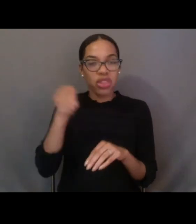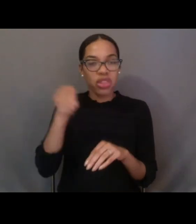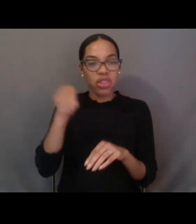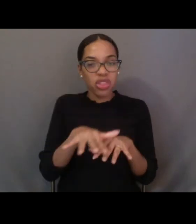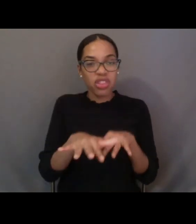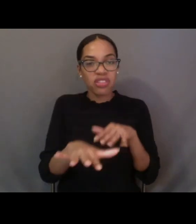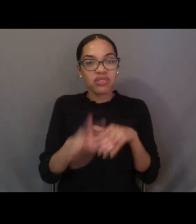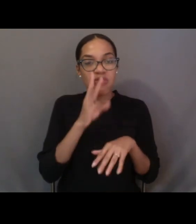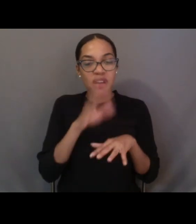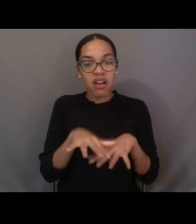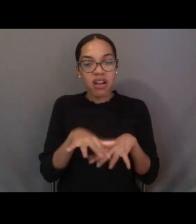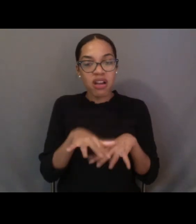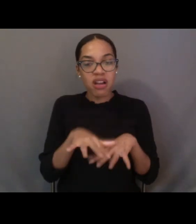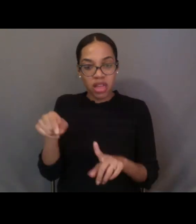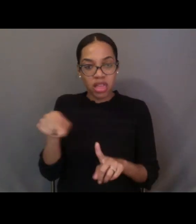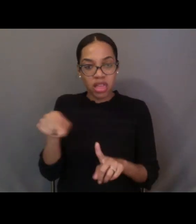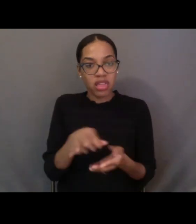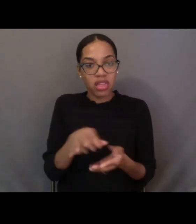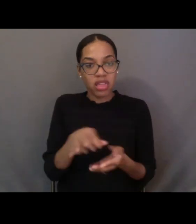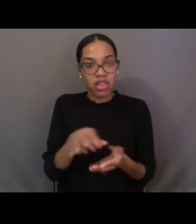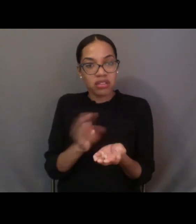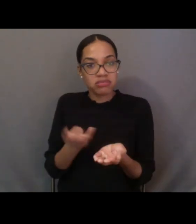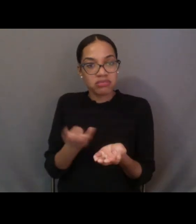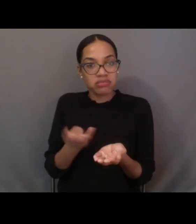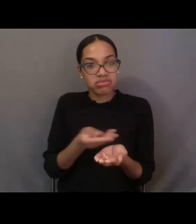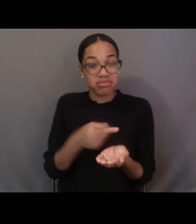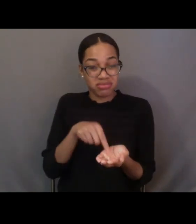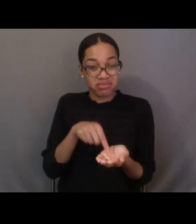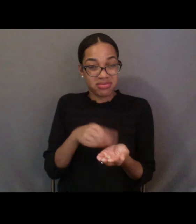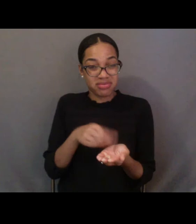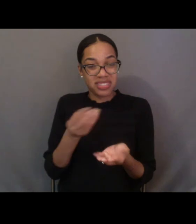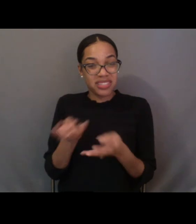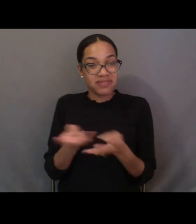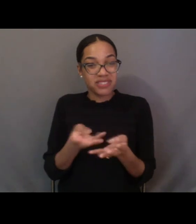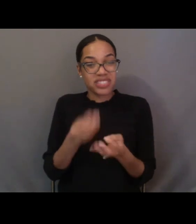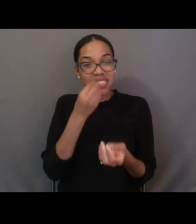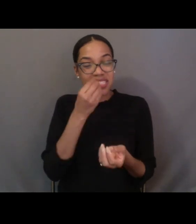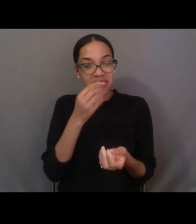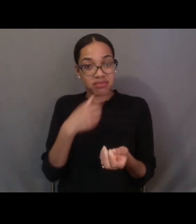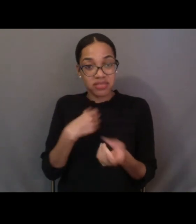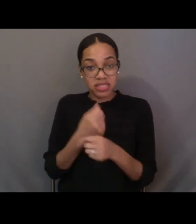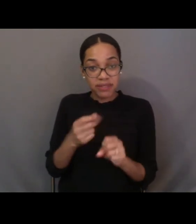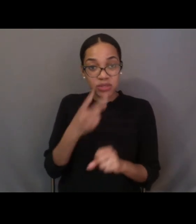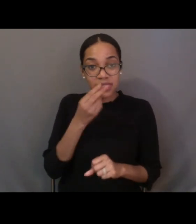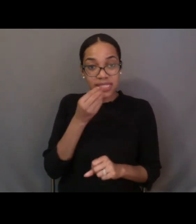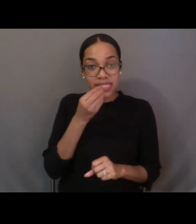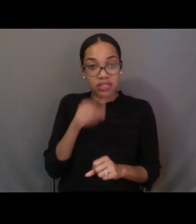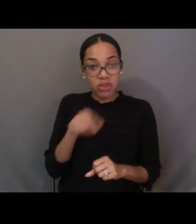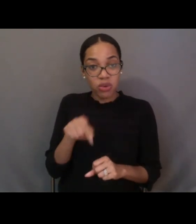is it safe to eat oysters if they're filtering all that fertilizer? Yeah, again, that's a really good question.